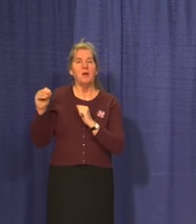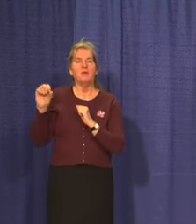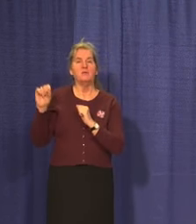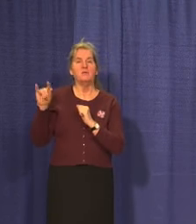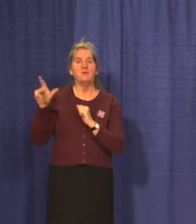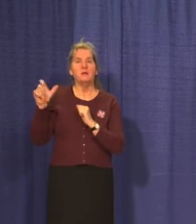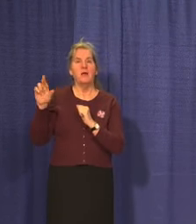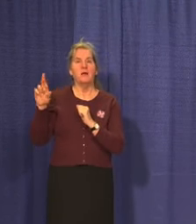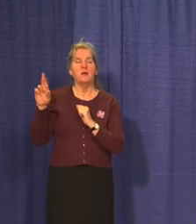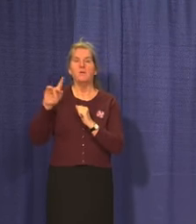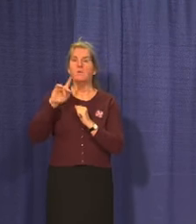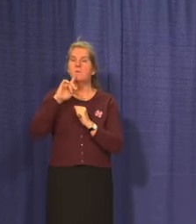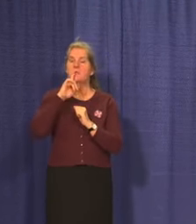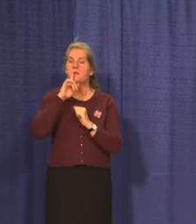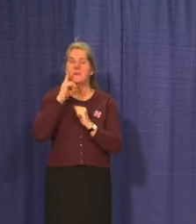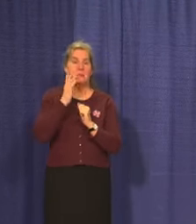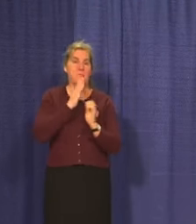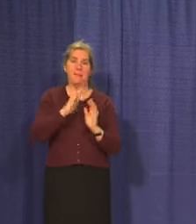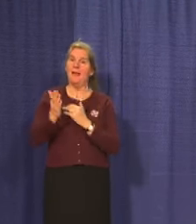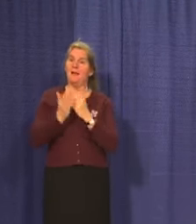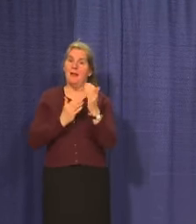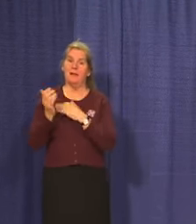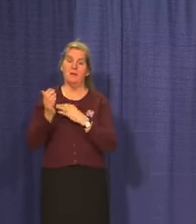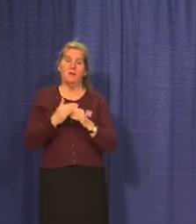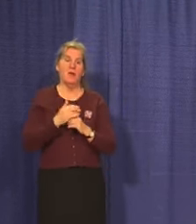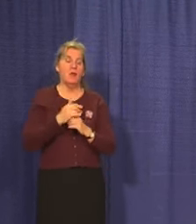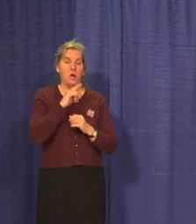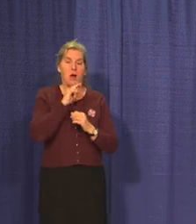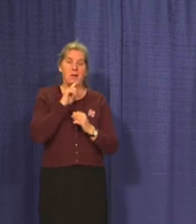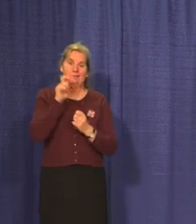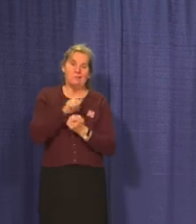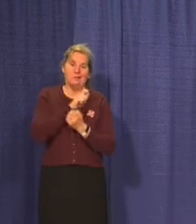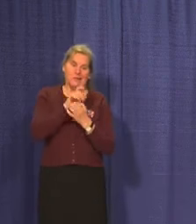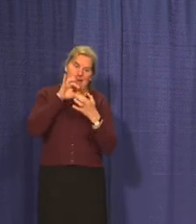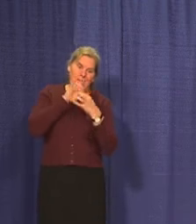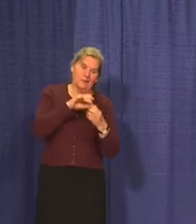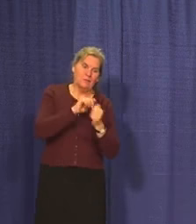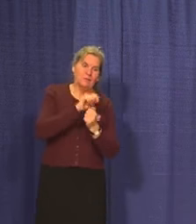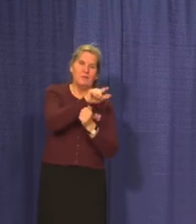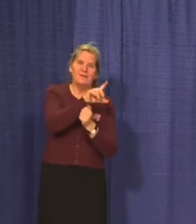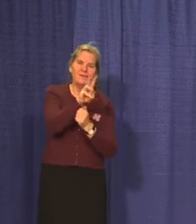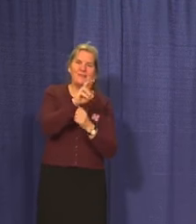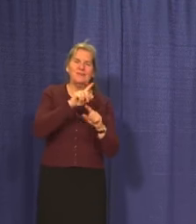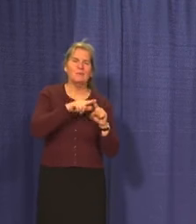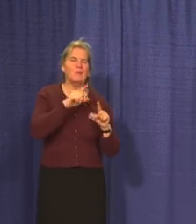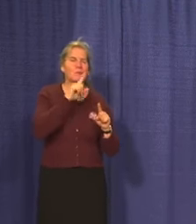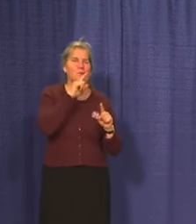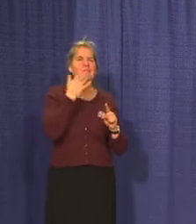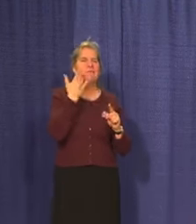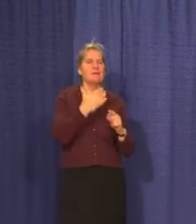AND CAME YESTERDAY. AS I OFTEN FEEL WERE SOMETIMES IN A BIT OF A COVID KARMA AND